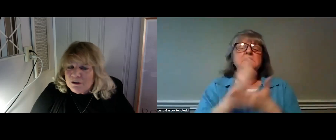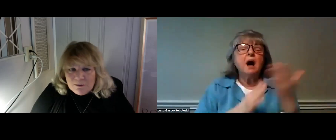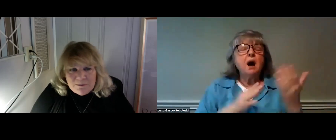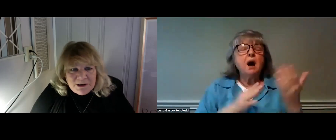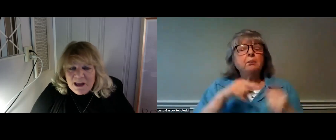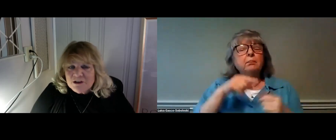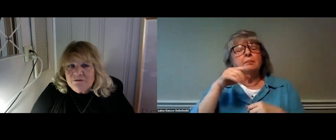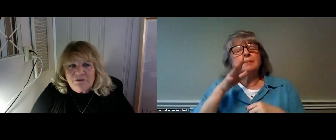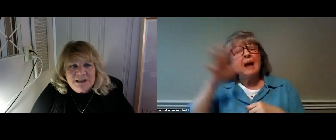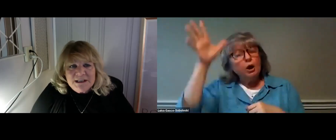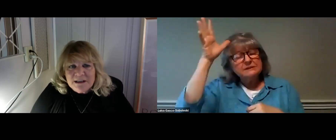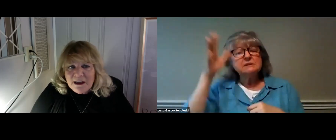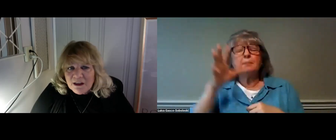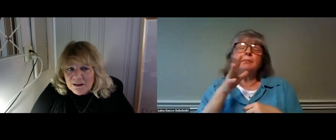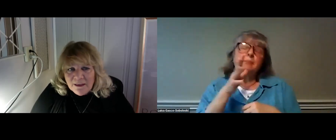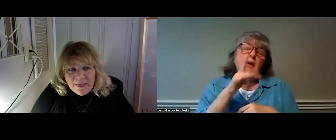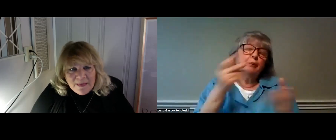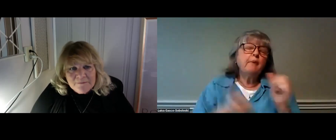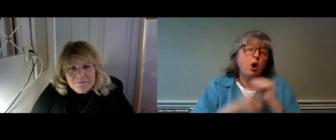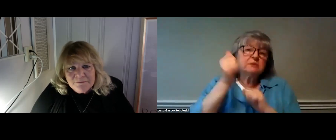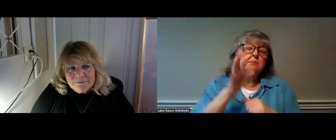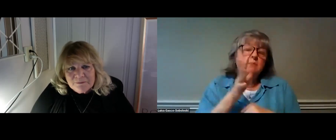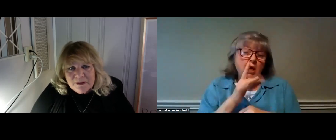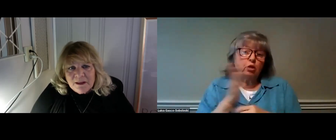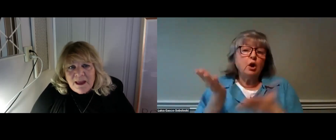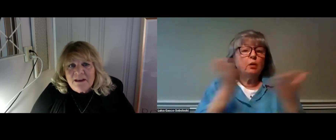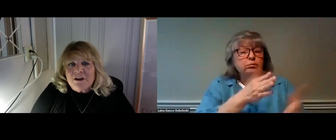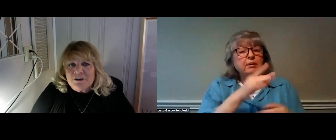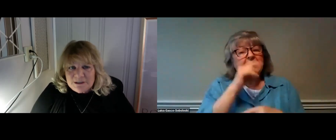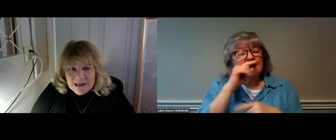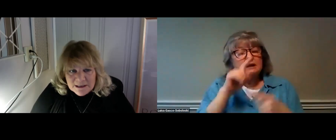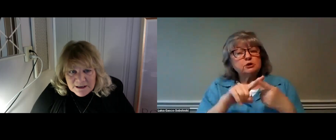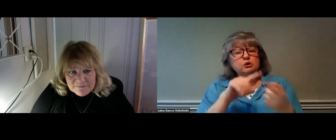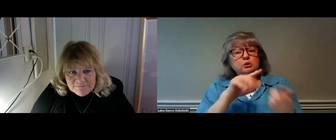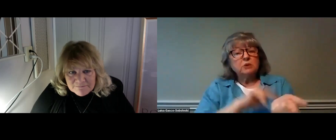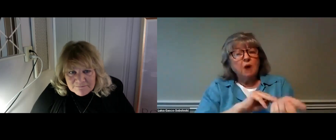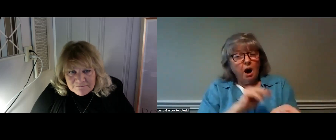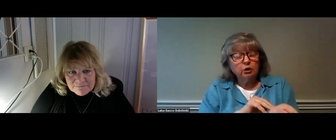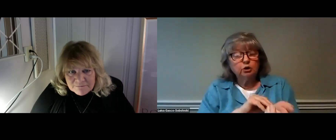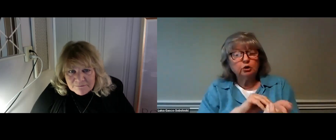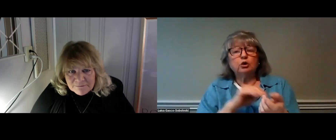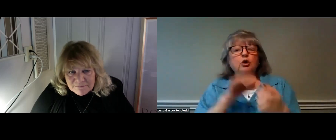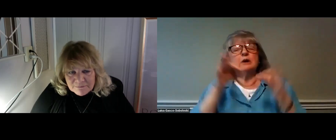communication for detail and understanding.